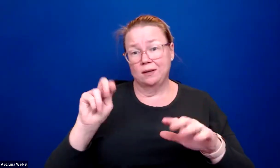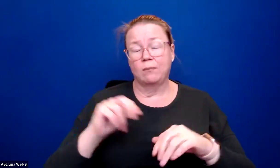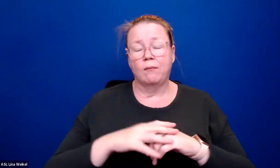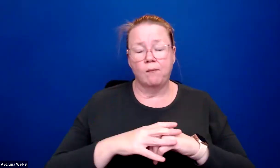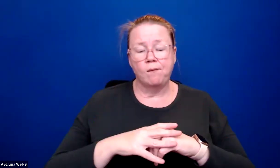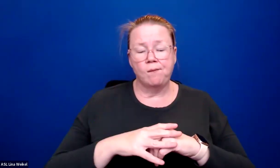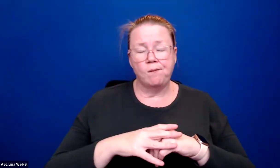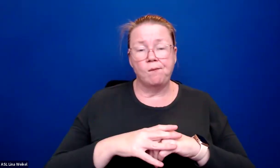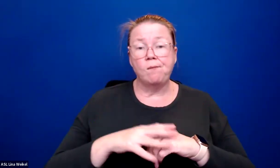Elissa w/ APRIL: Andy.